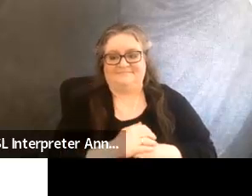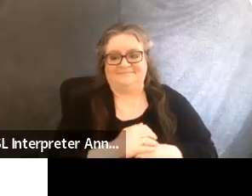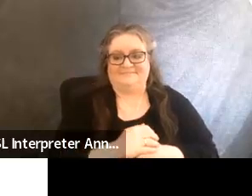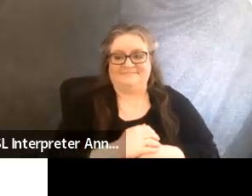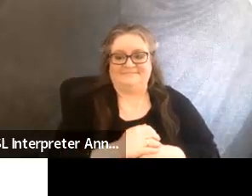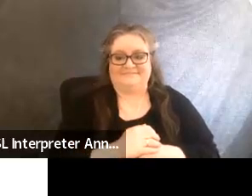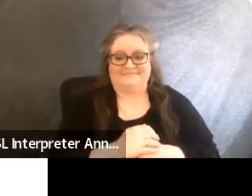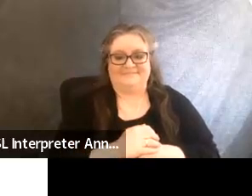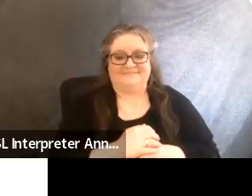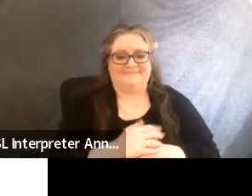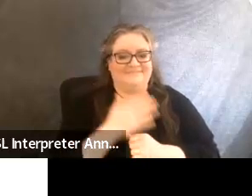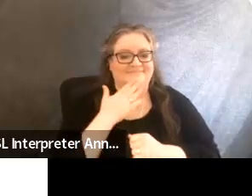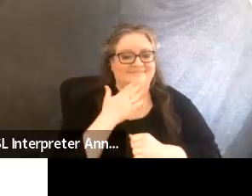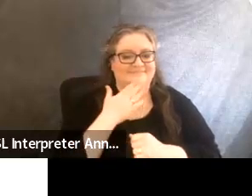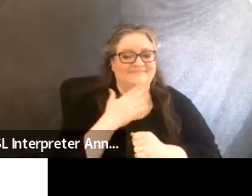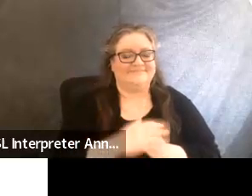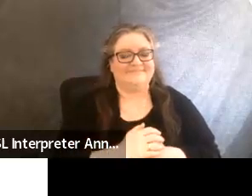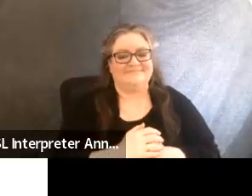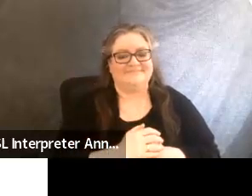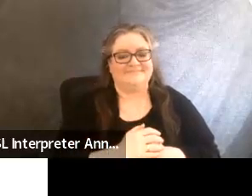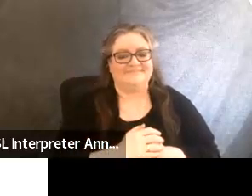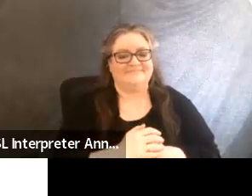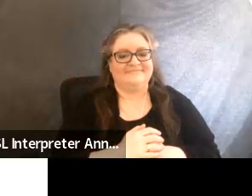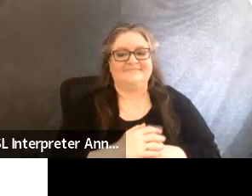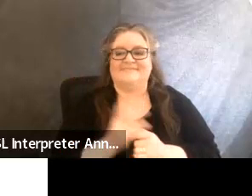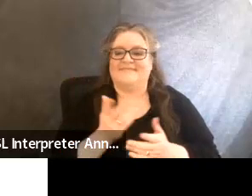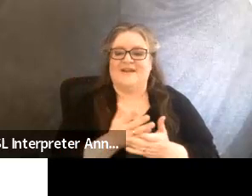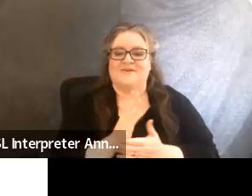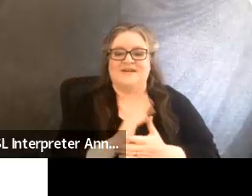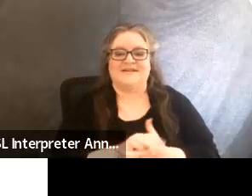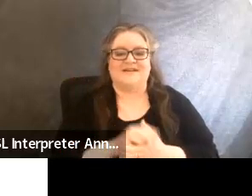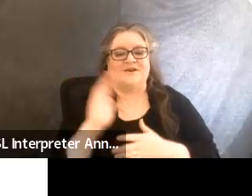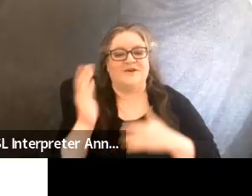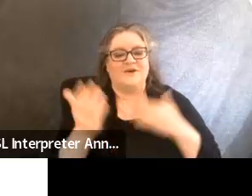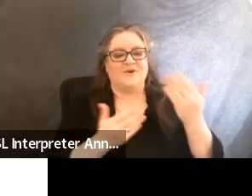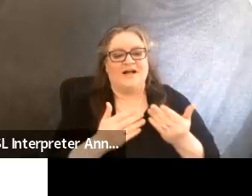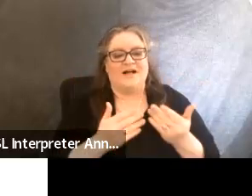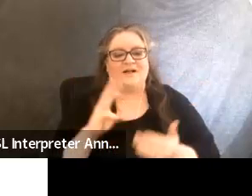> Okay Thank you. Alright. Welcome to "WordPress Accessibility"